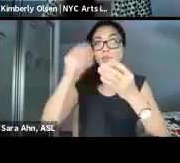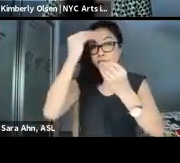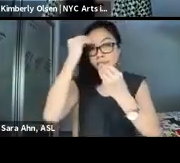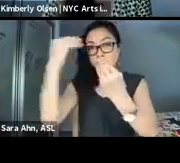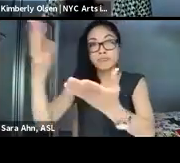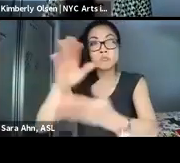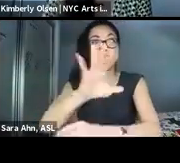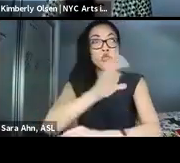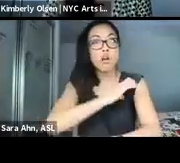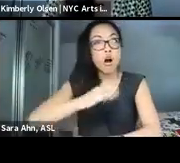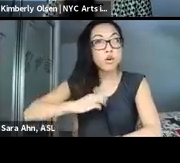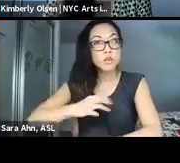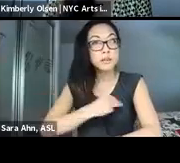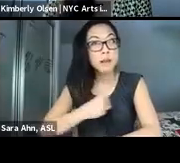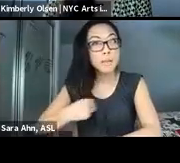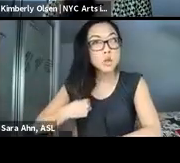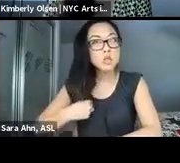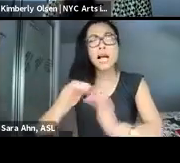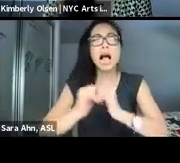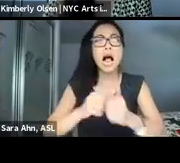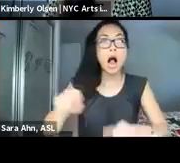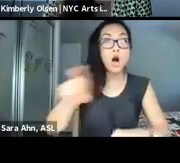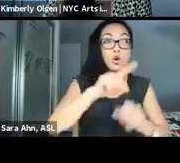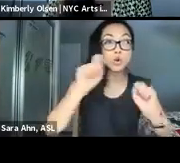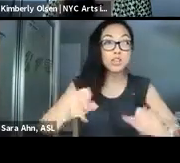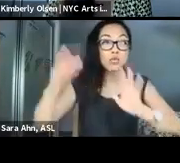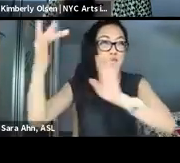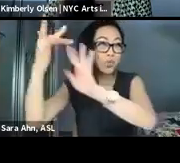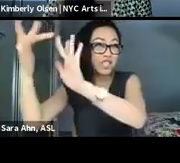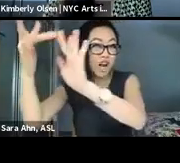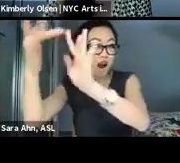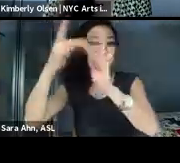in the relief efforts. How can we ensure our cultural institutions